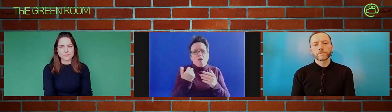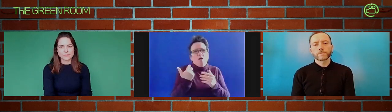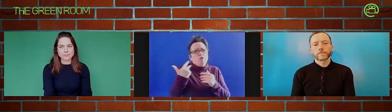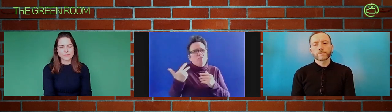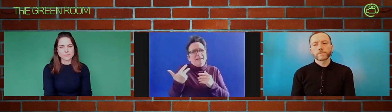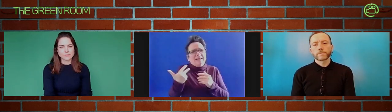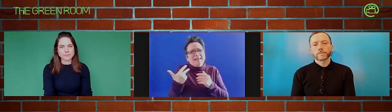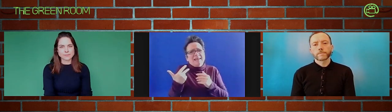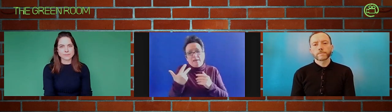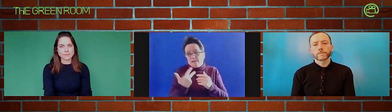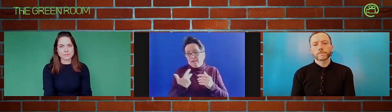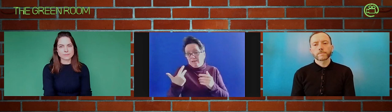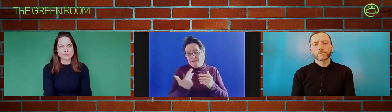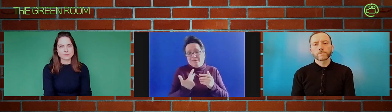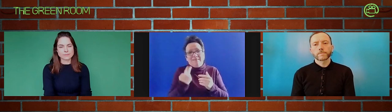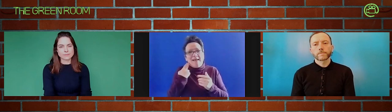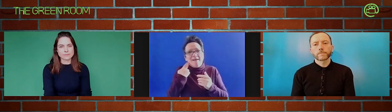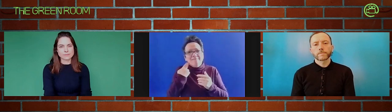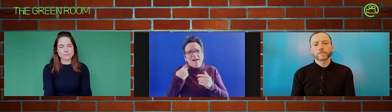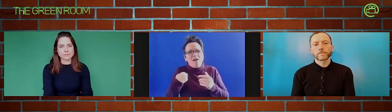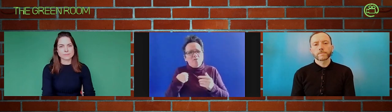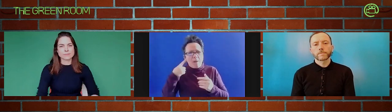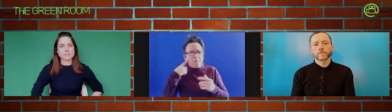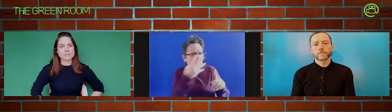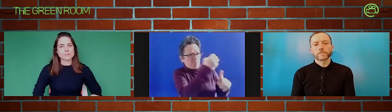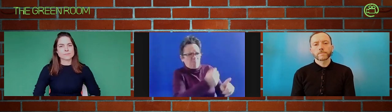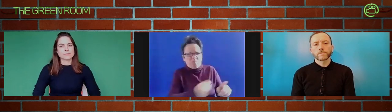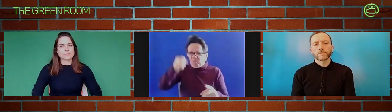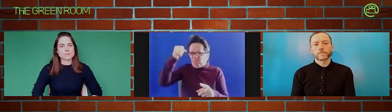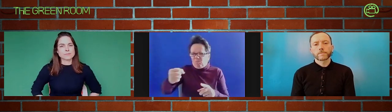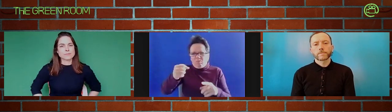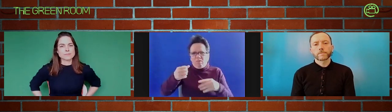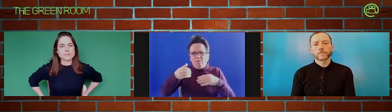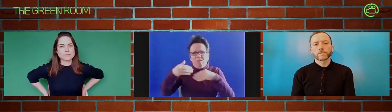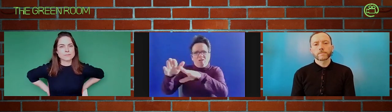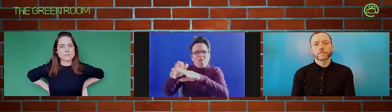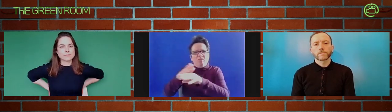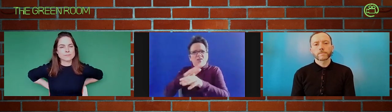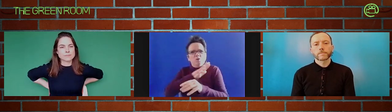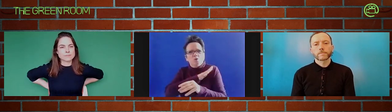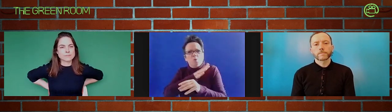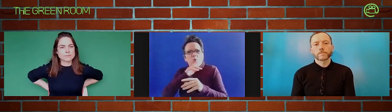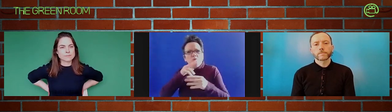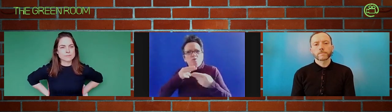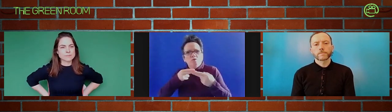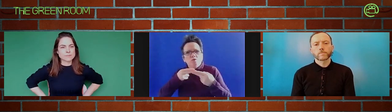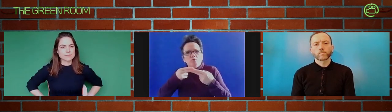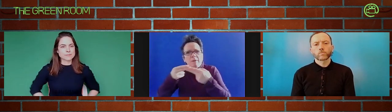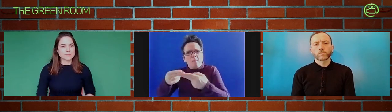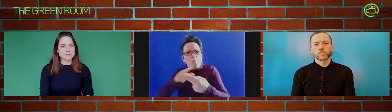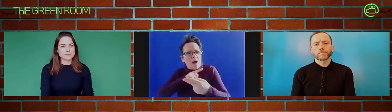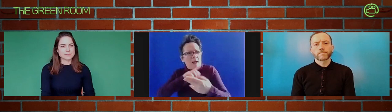us and I remember being hoiked out and shoved on a school trip because we were deaf. Like why? What did this do to enrich our education? I don't